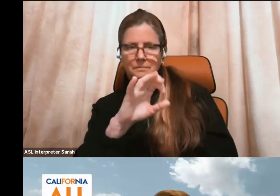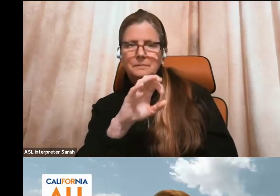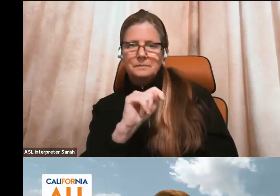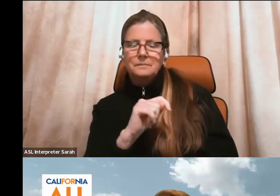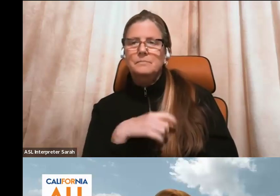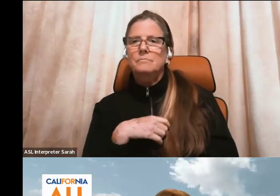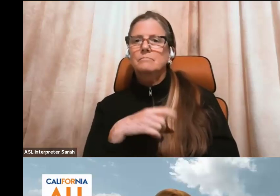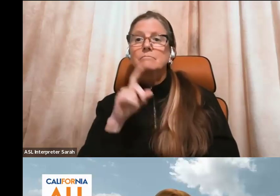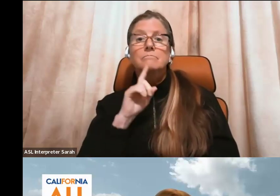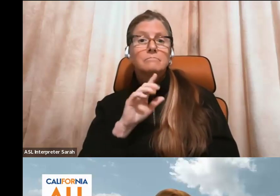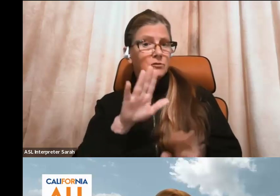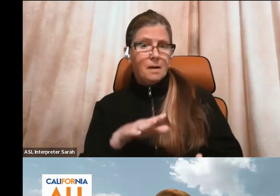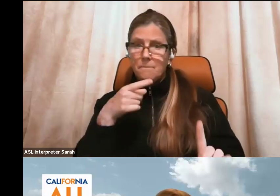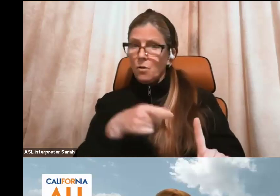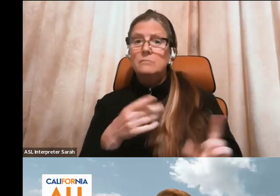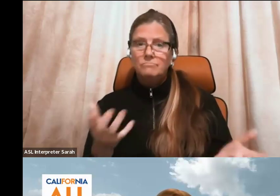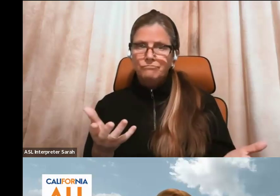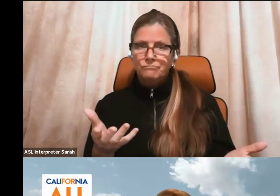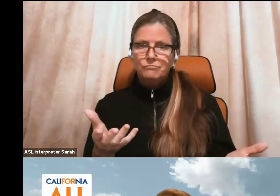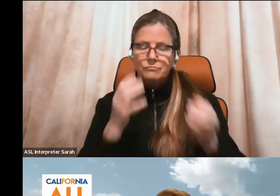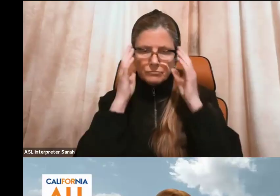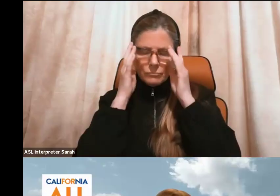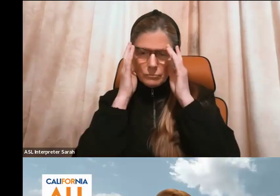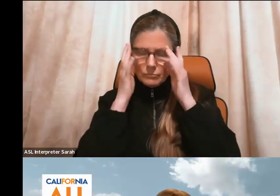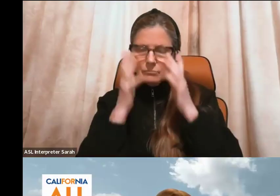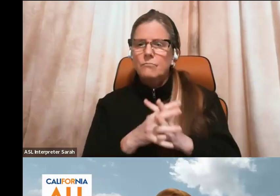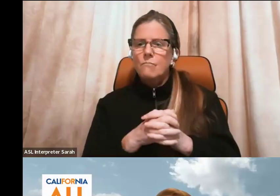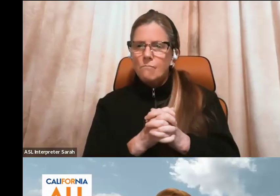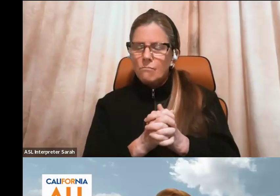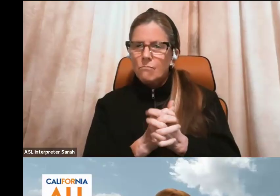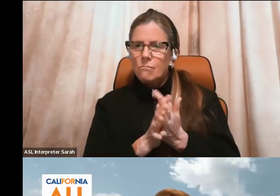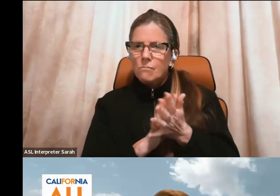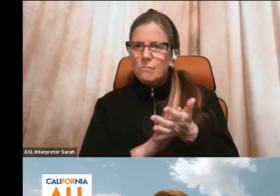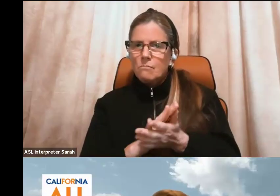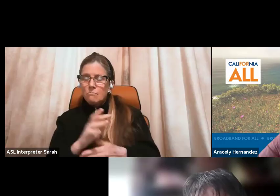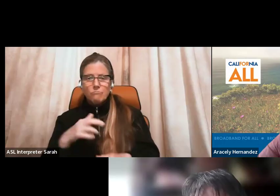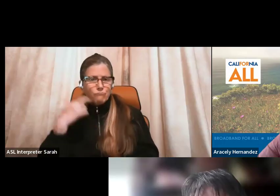that's a great point, and that's one of the, the, you know, purposes of Broadband for All